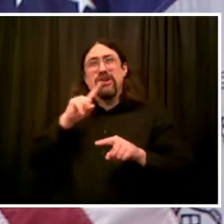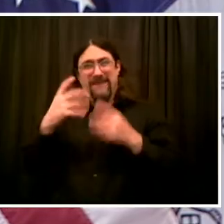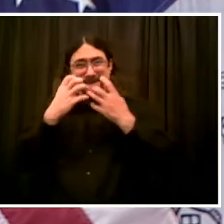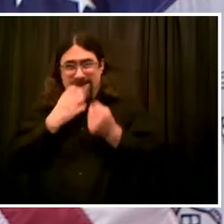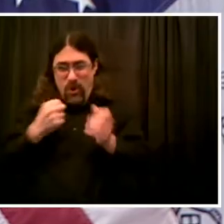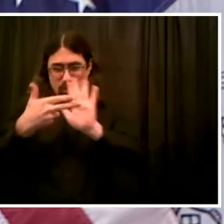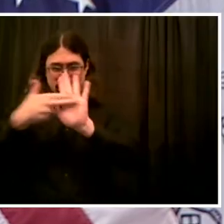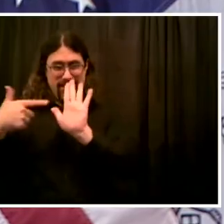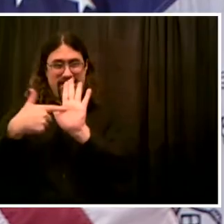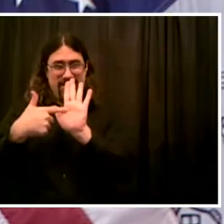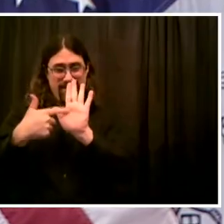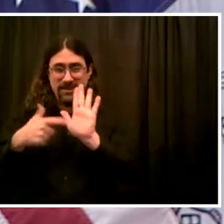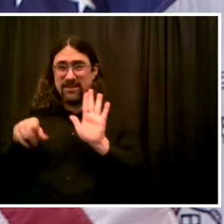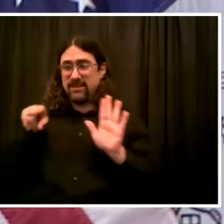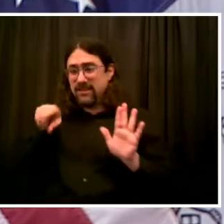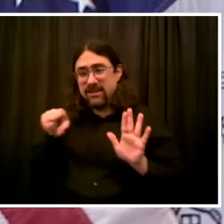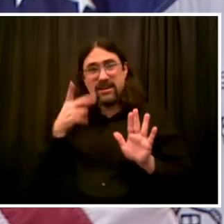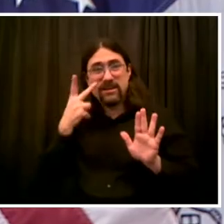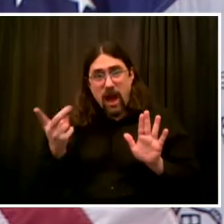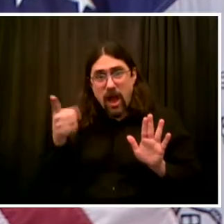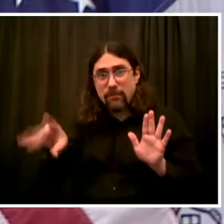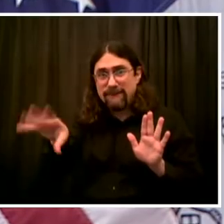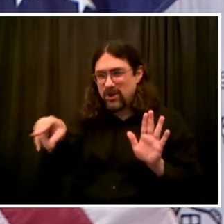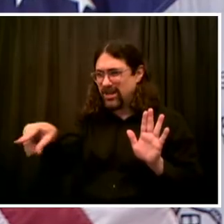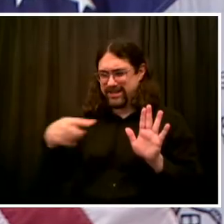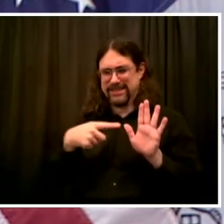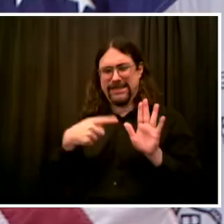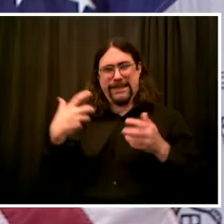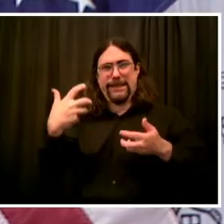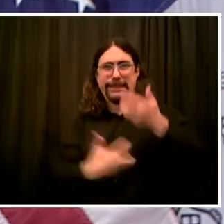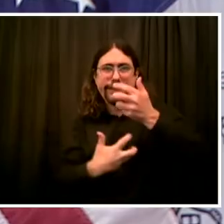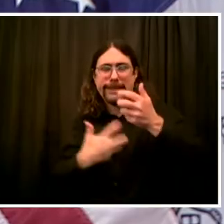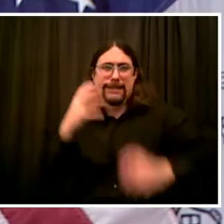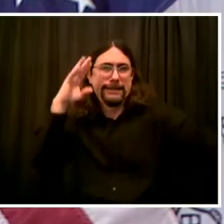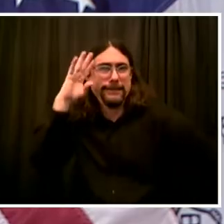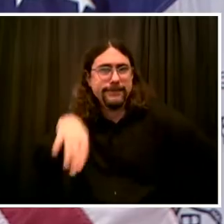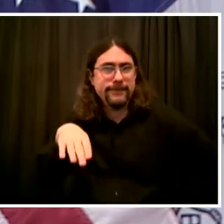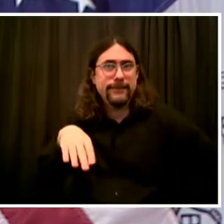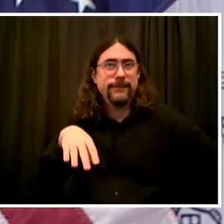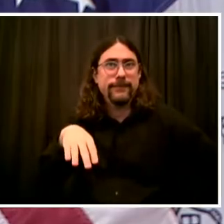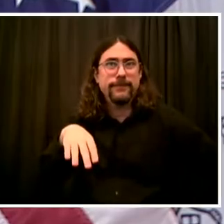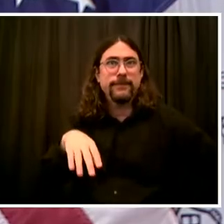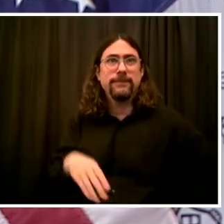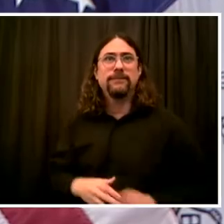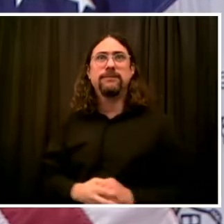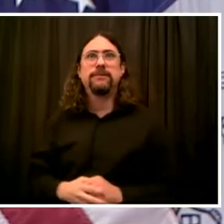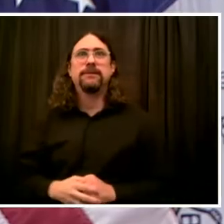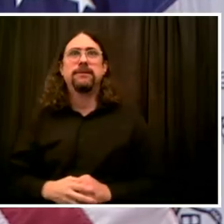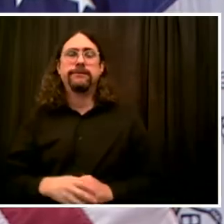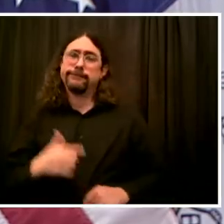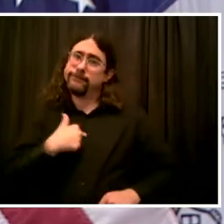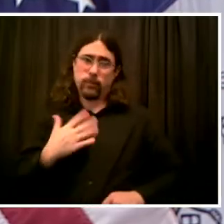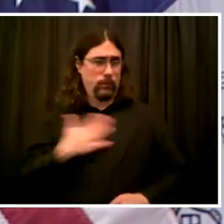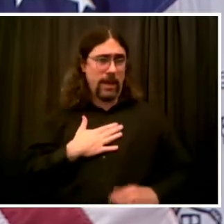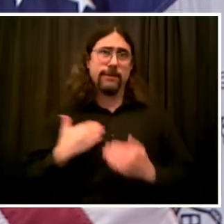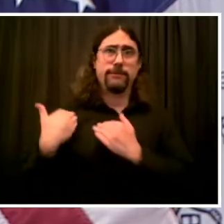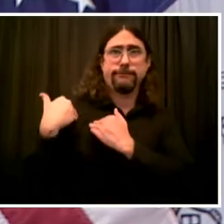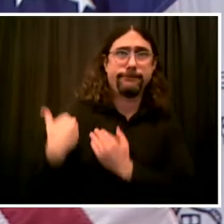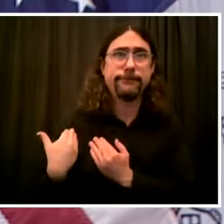IN DE-ESCALATION D ANWEHA VETO DO BETTER. IT'S MY RESPONSIBILTYI, THE COMMISSION'S RESPONSIBILITY TO